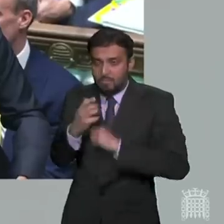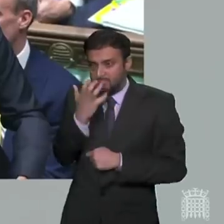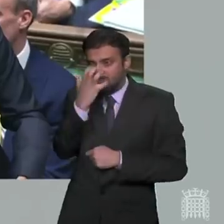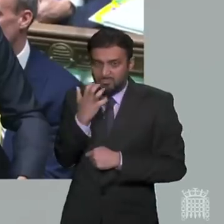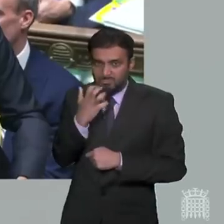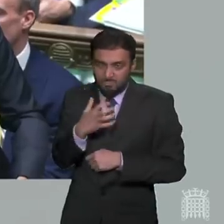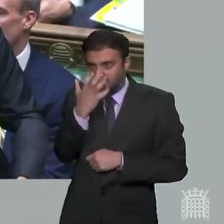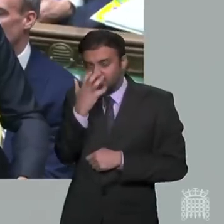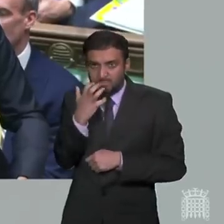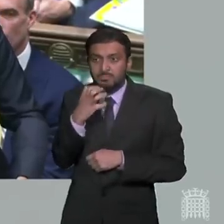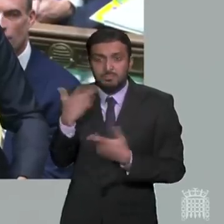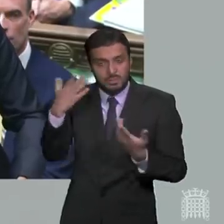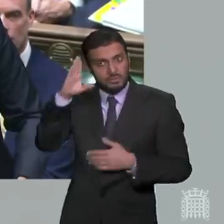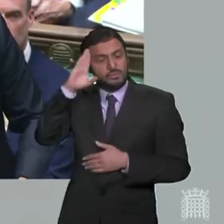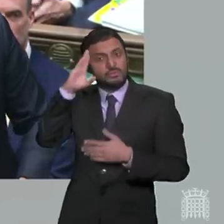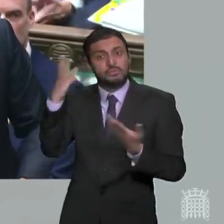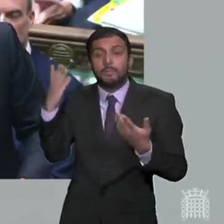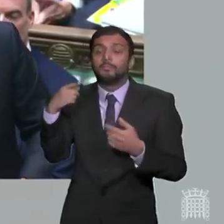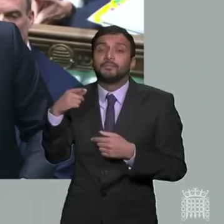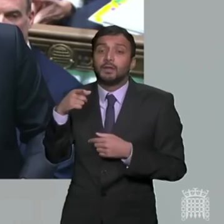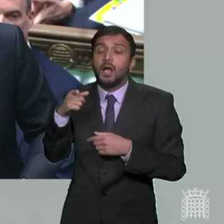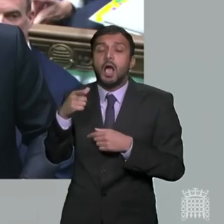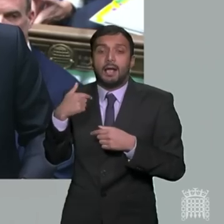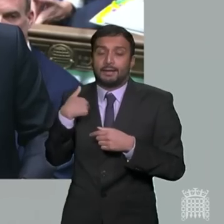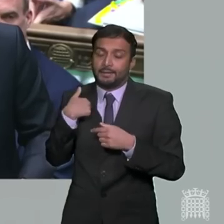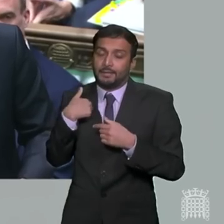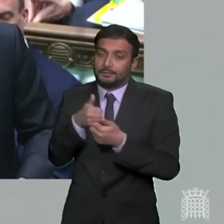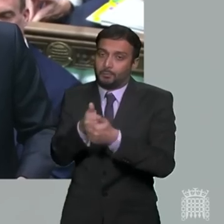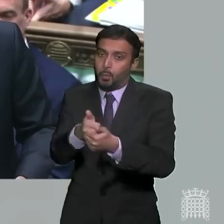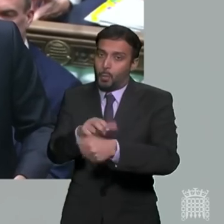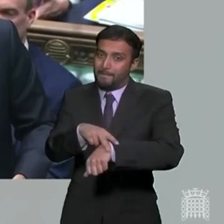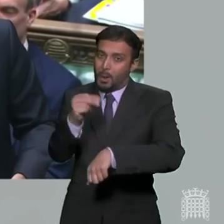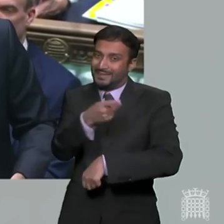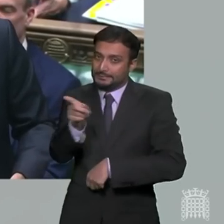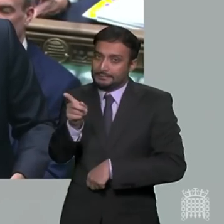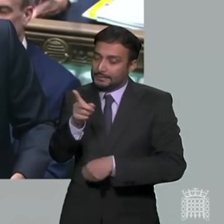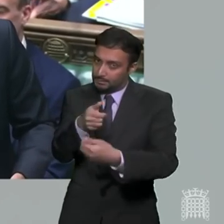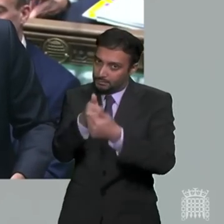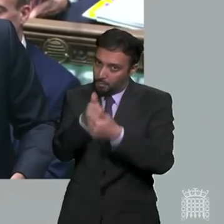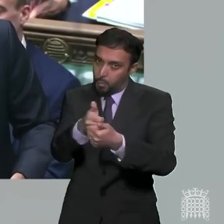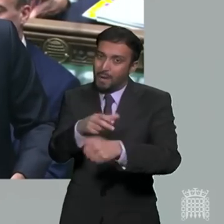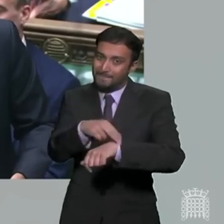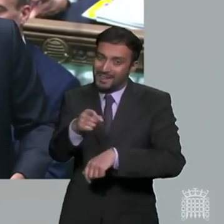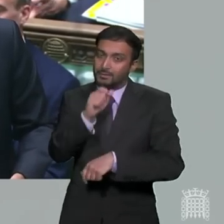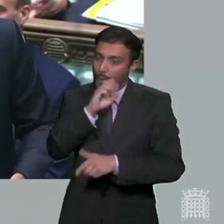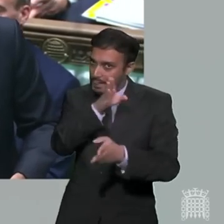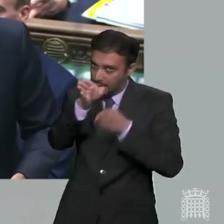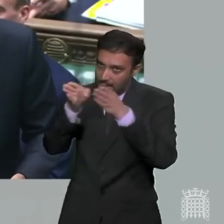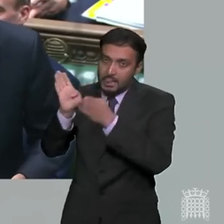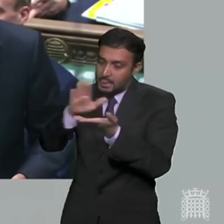The police have our full support in their efforts to minimise this disruption and tackle reckless and illegal activity.